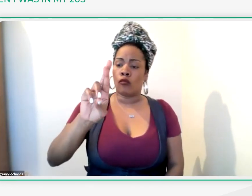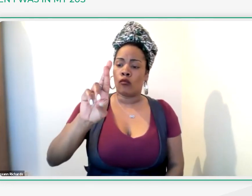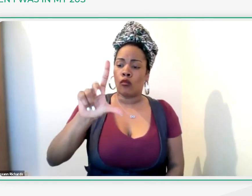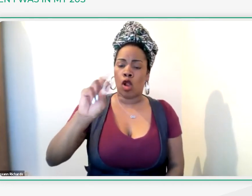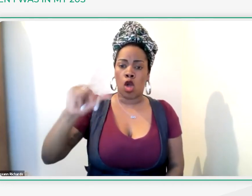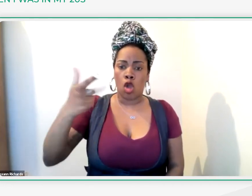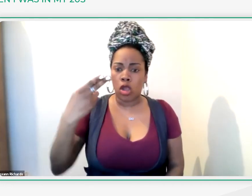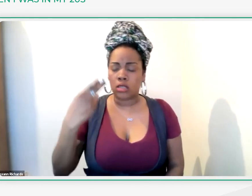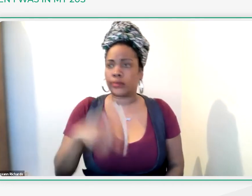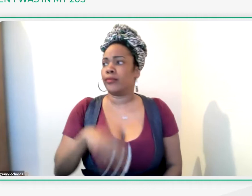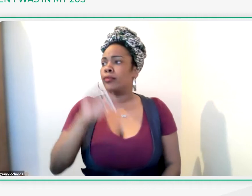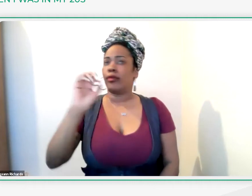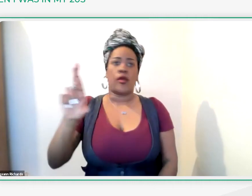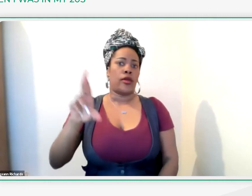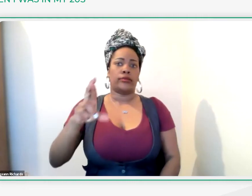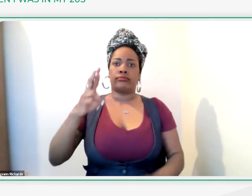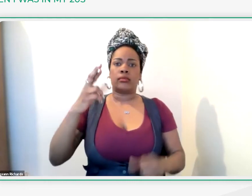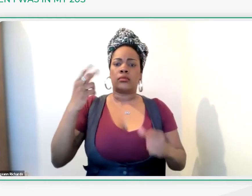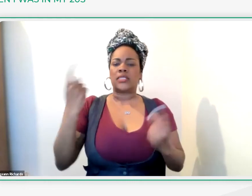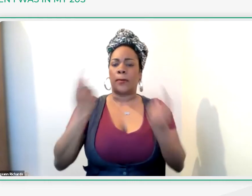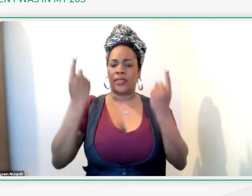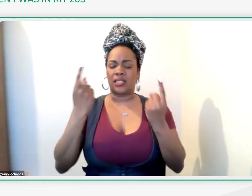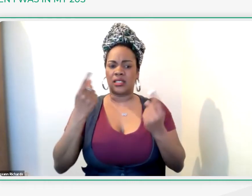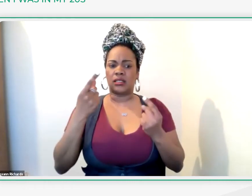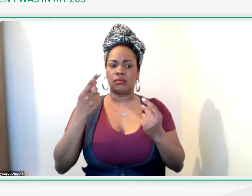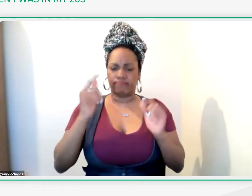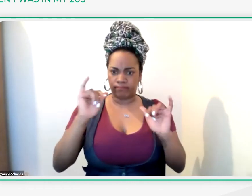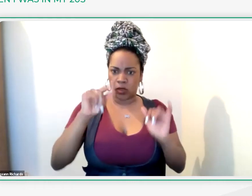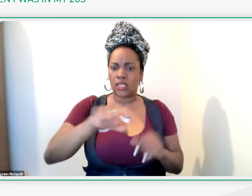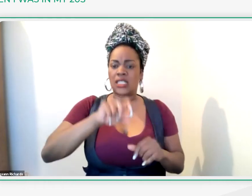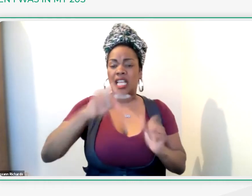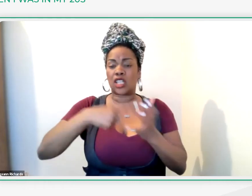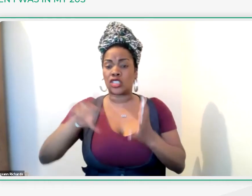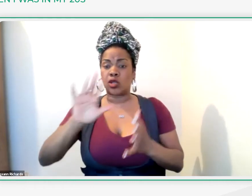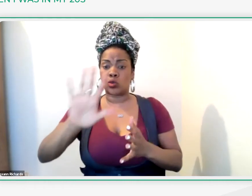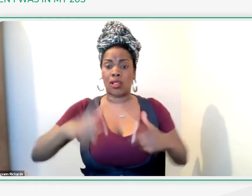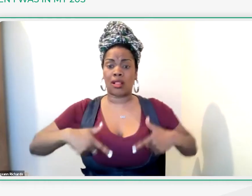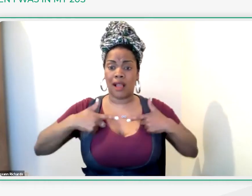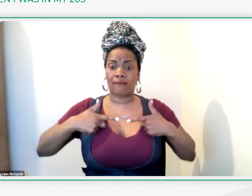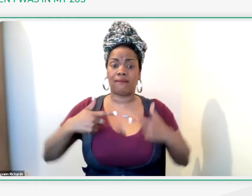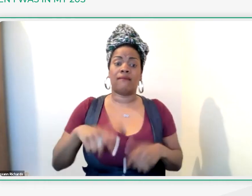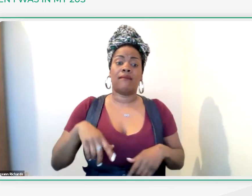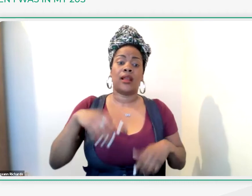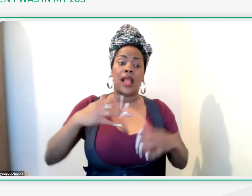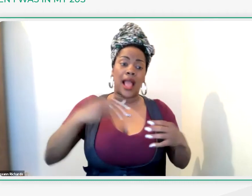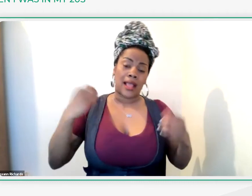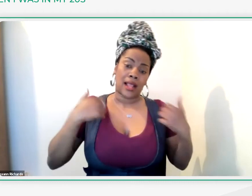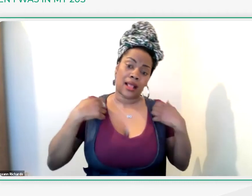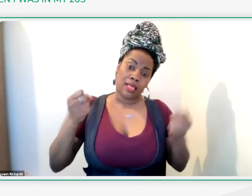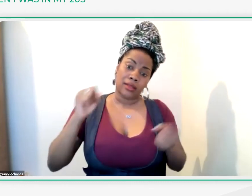you lost your job, or you were furloughed, or something happened